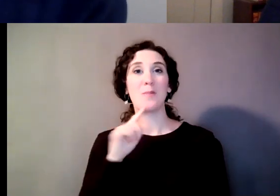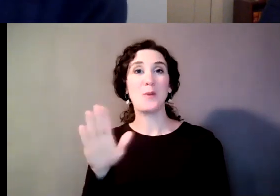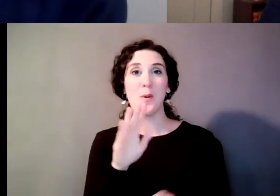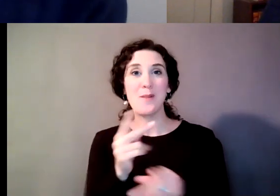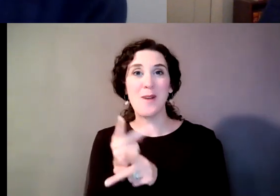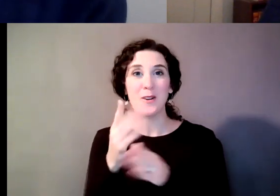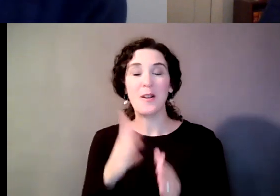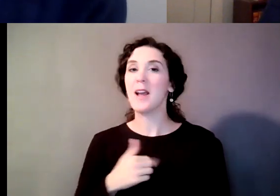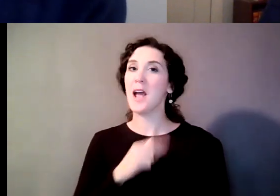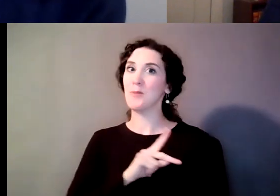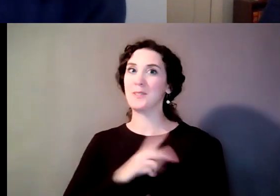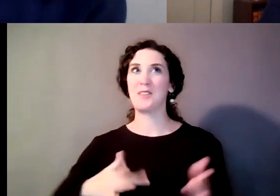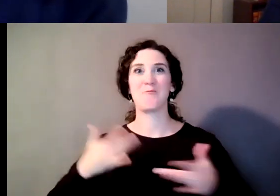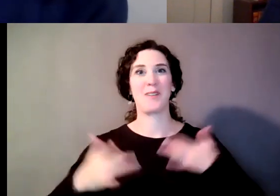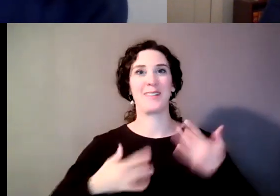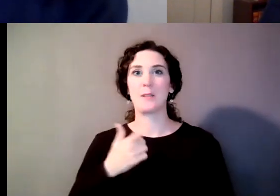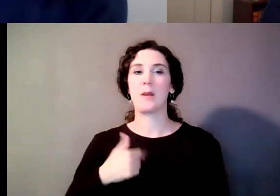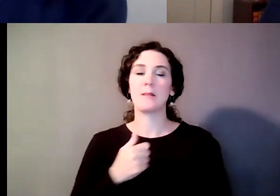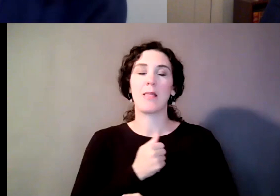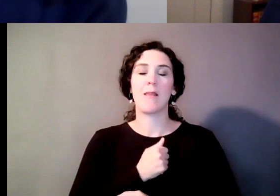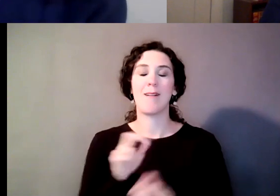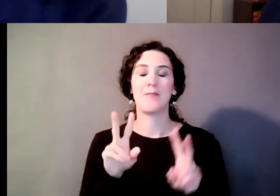am personally excited because I love the topic we will talk about